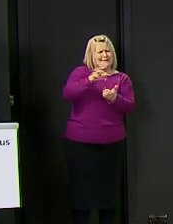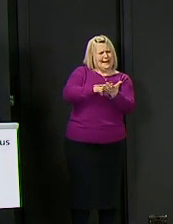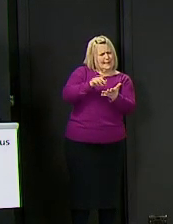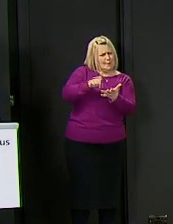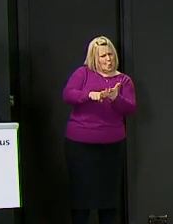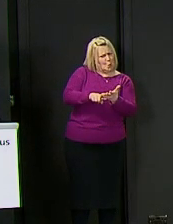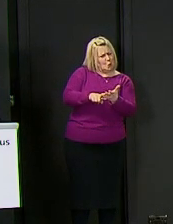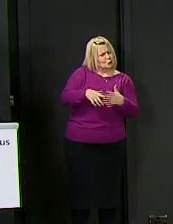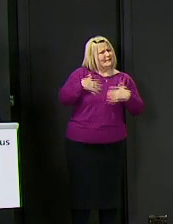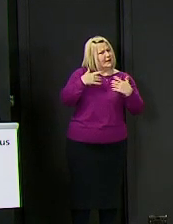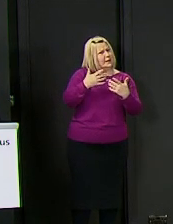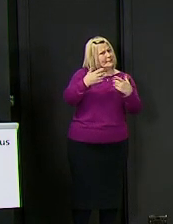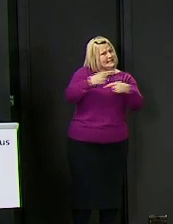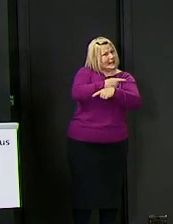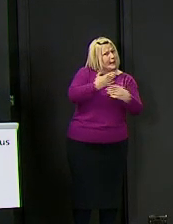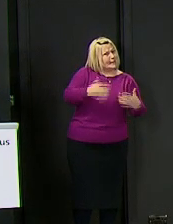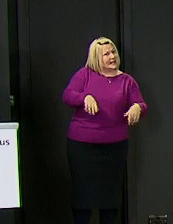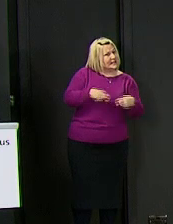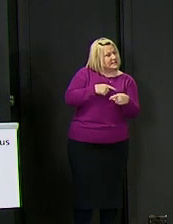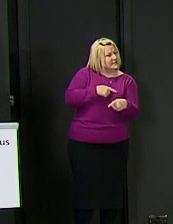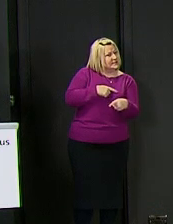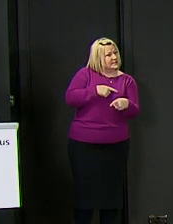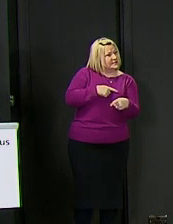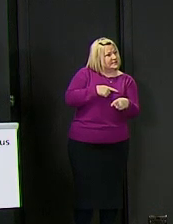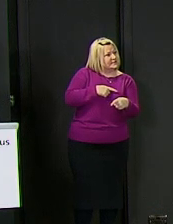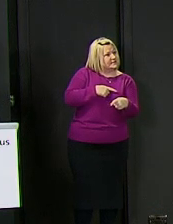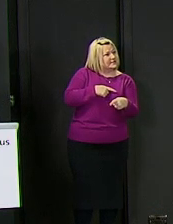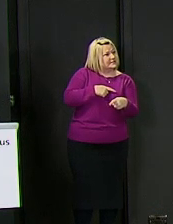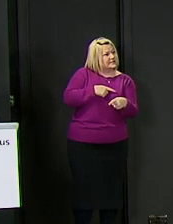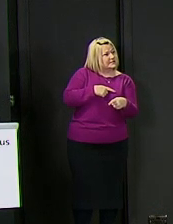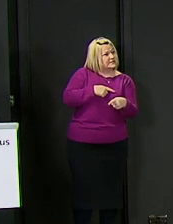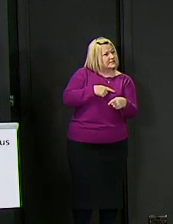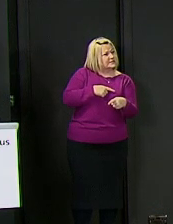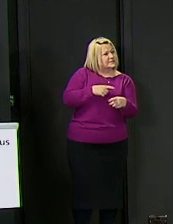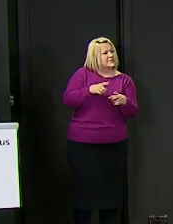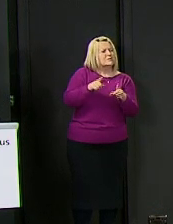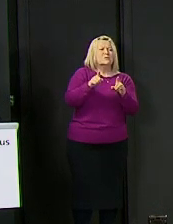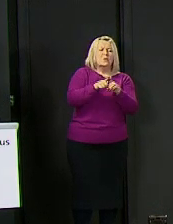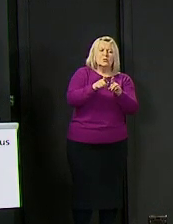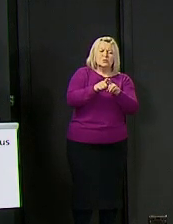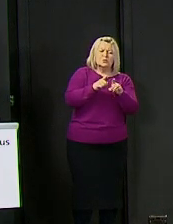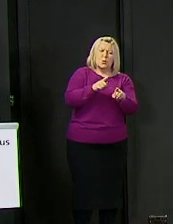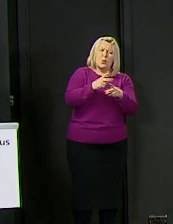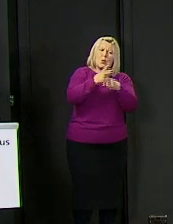And can I also just ask about the care home situation, are you aware of multiple deaths